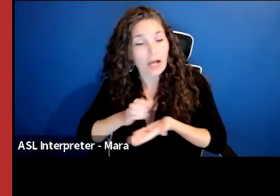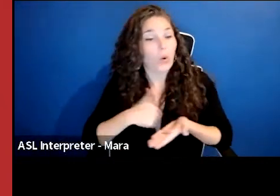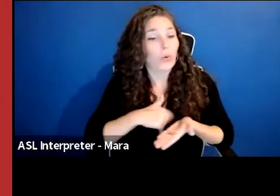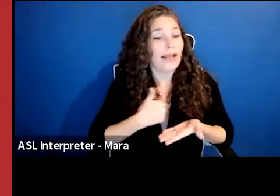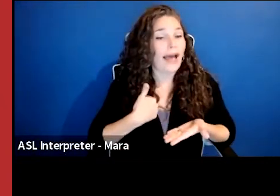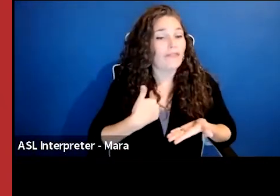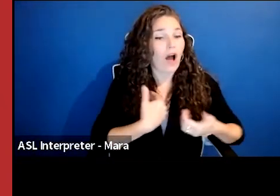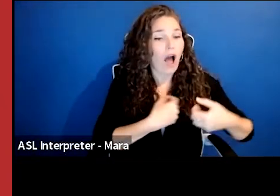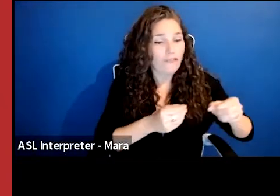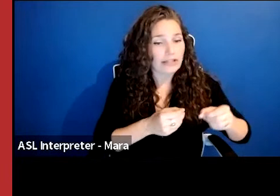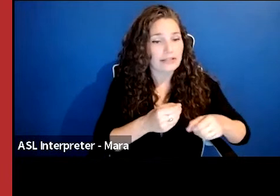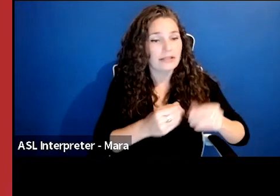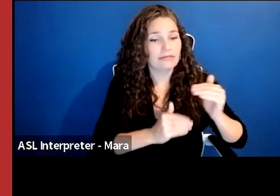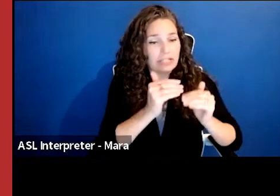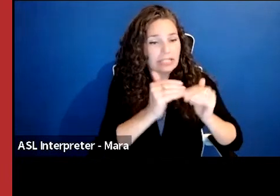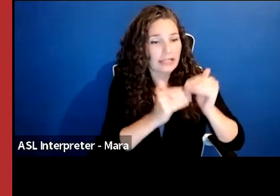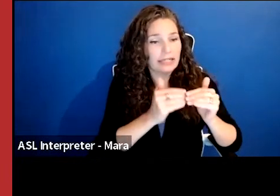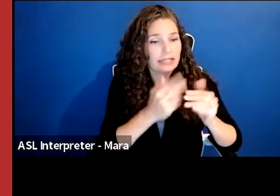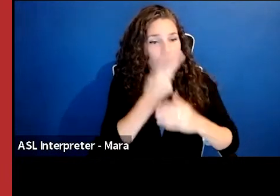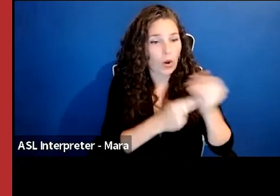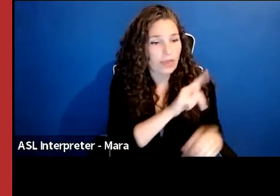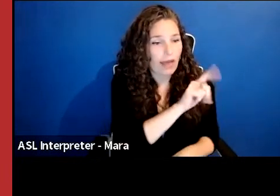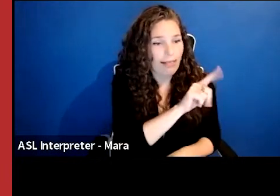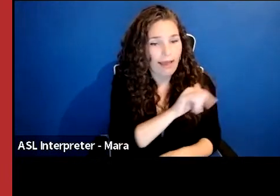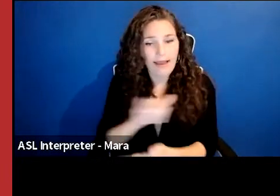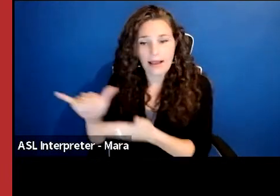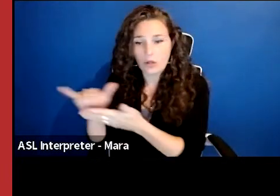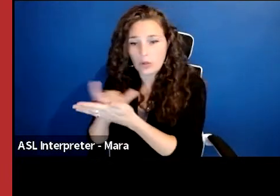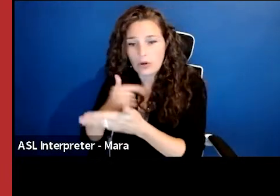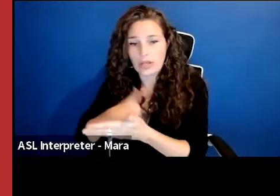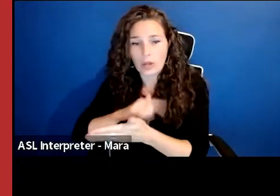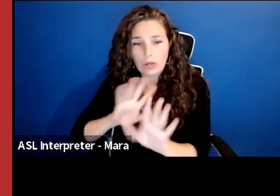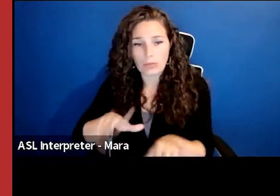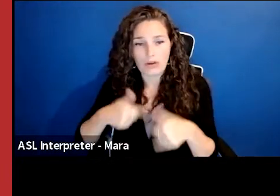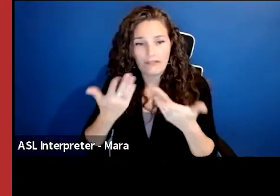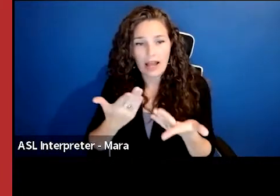and in New York, and we also provide virtual programming nationally.